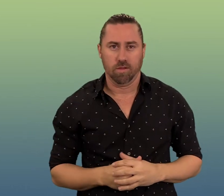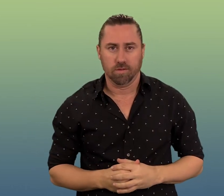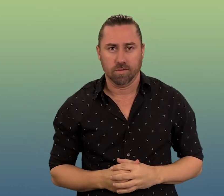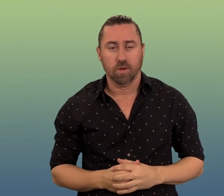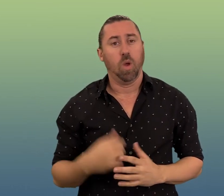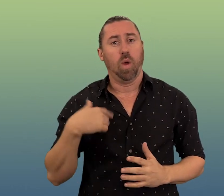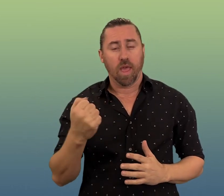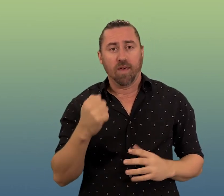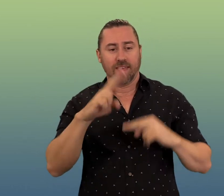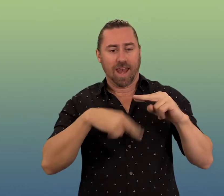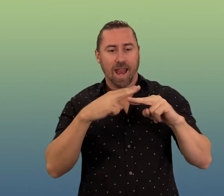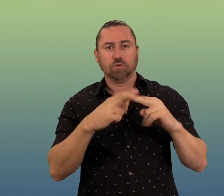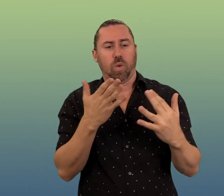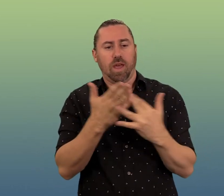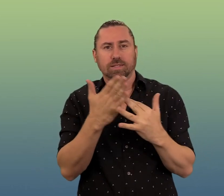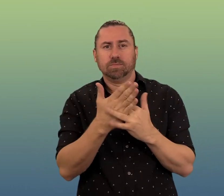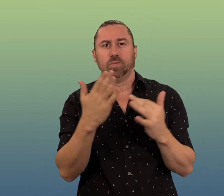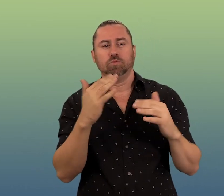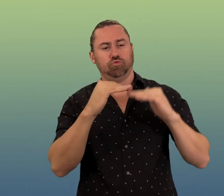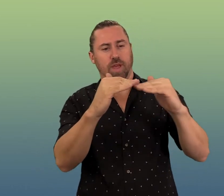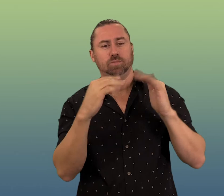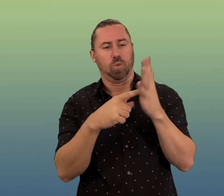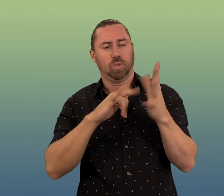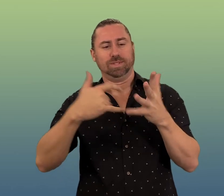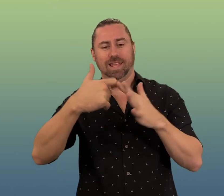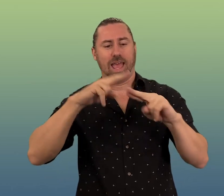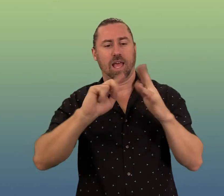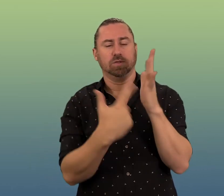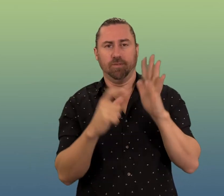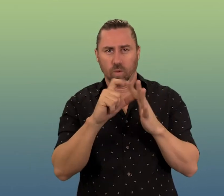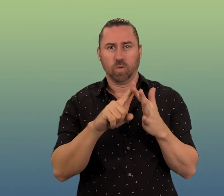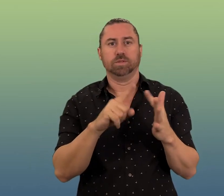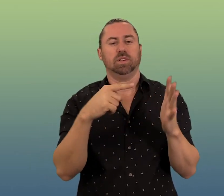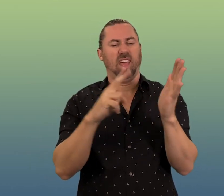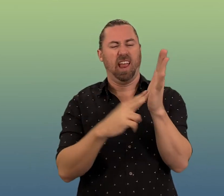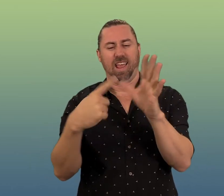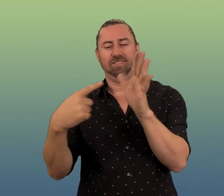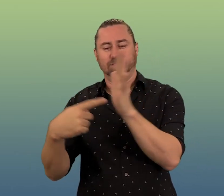by leading the National Accessible Transport Taskforce, NATT